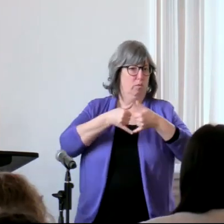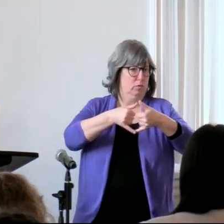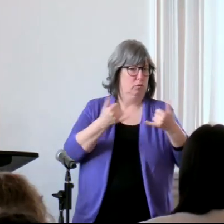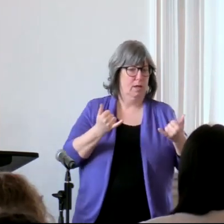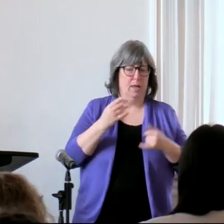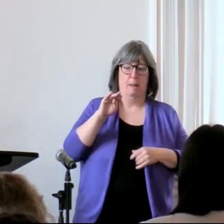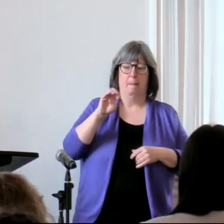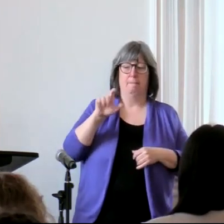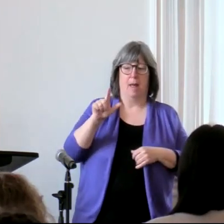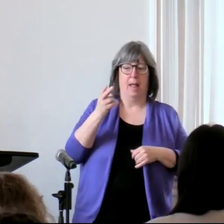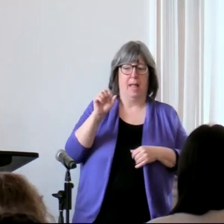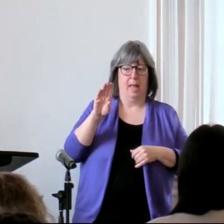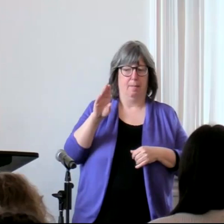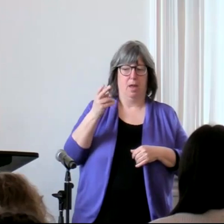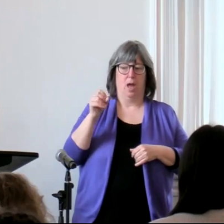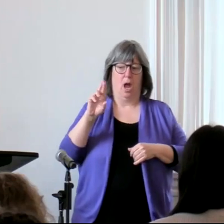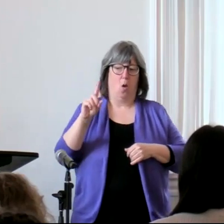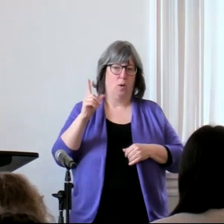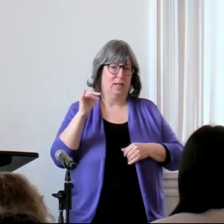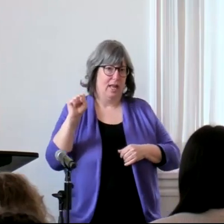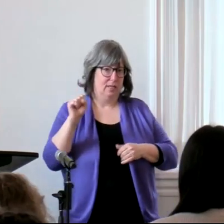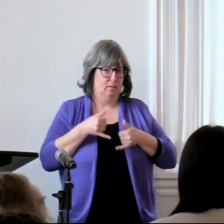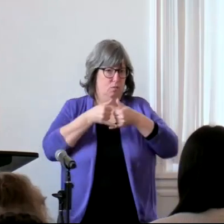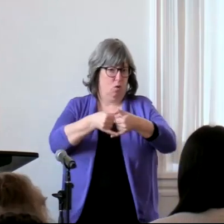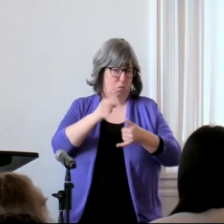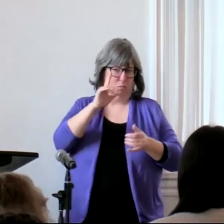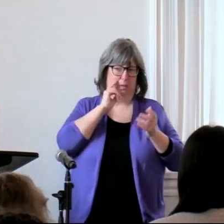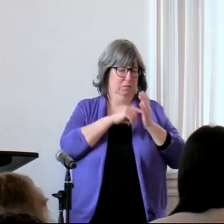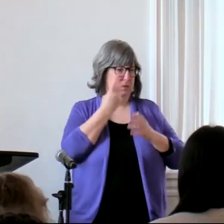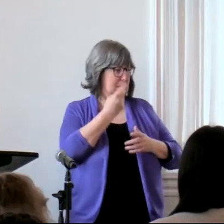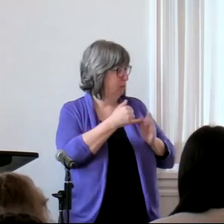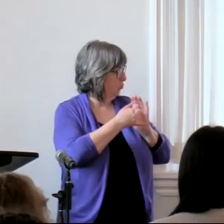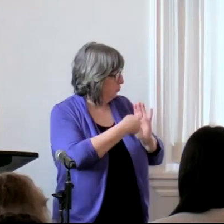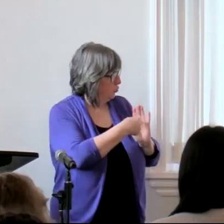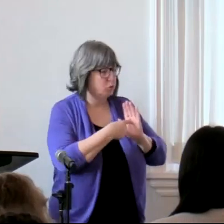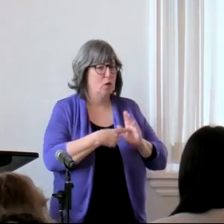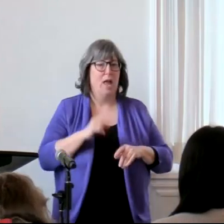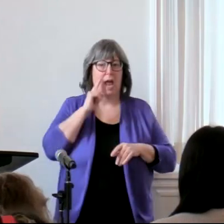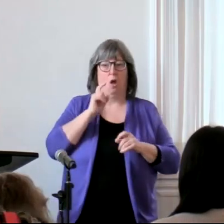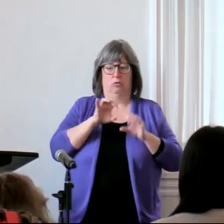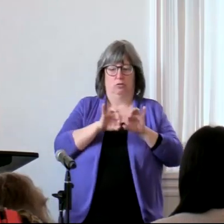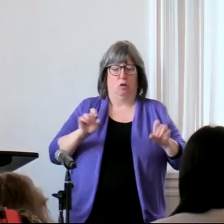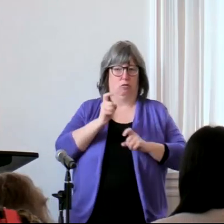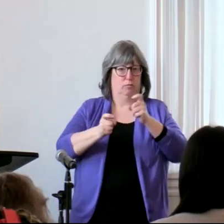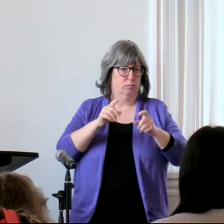the Mel Hebb Hourglass Awards which we will witness shortly, and the PAANS scholarships that will happen later this week.